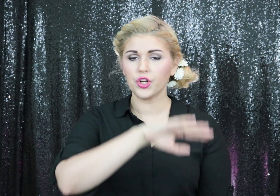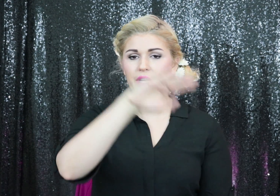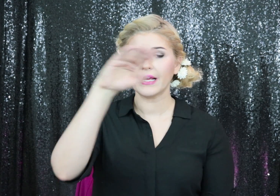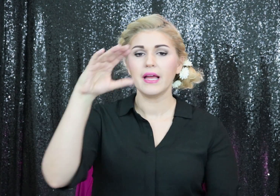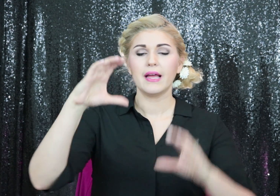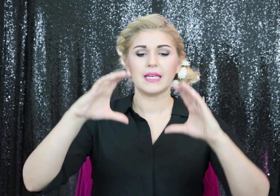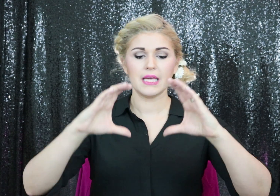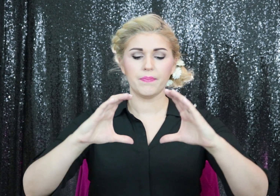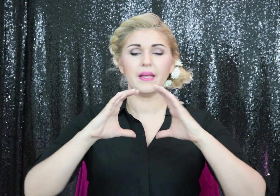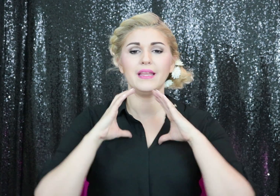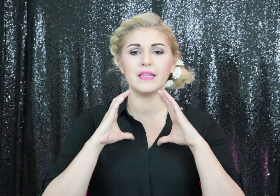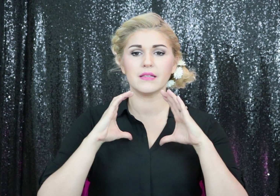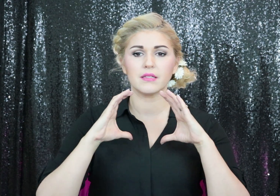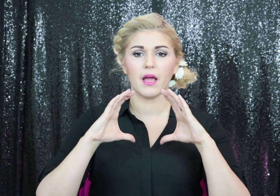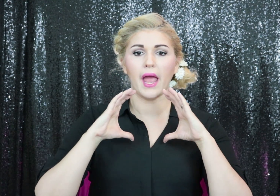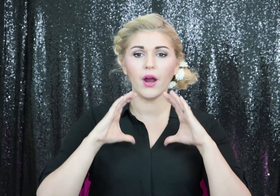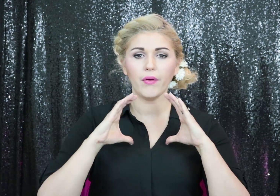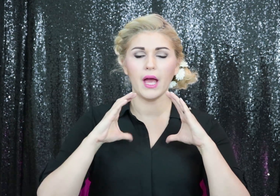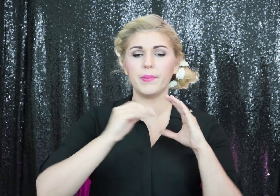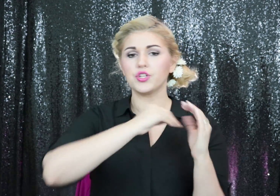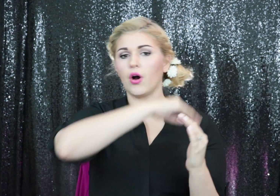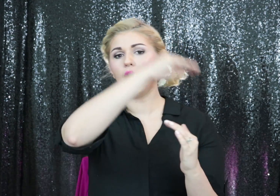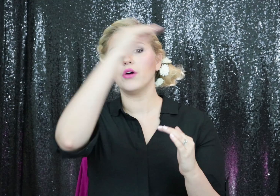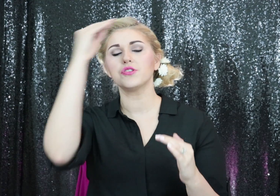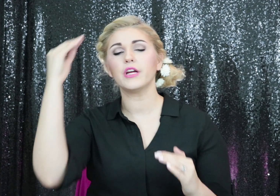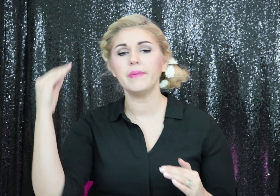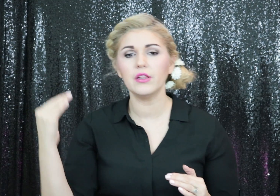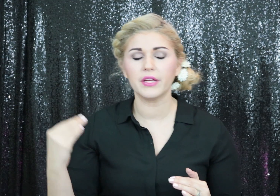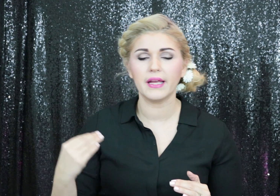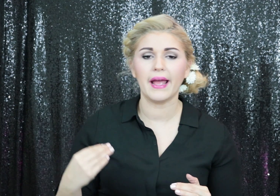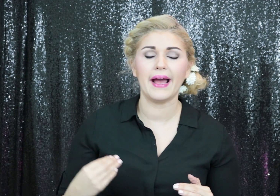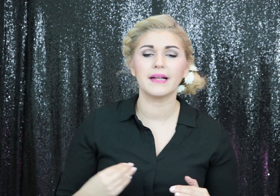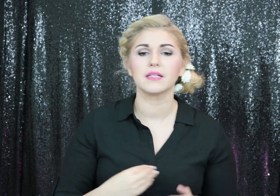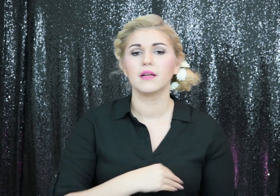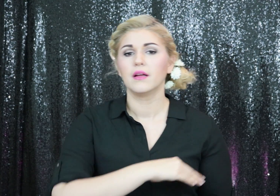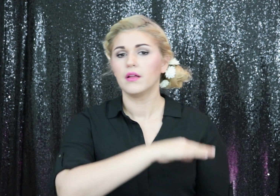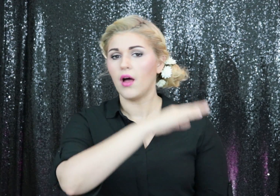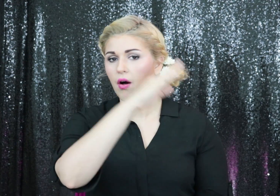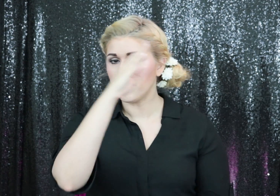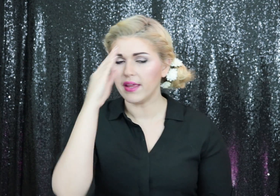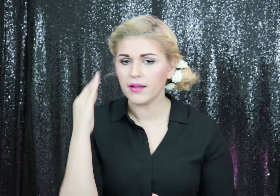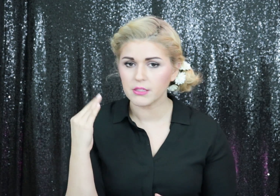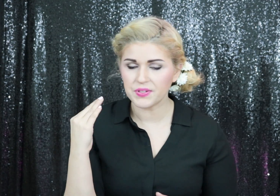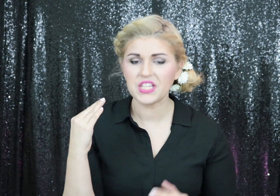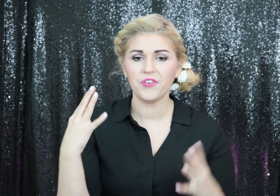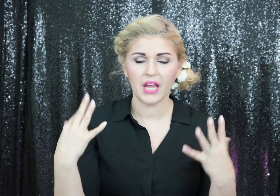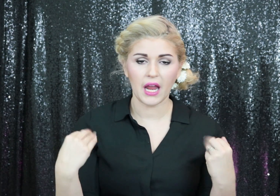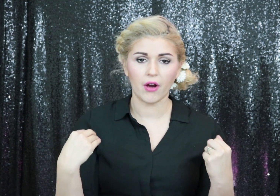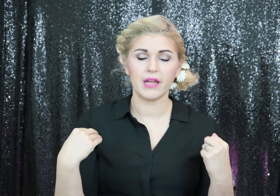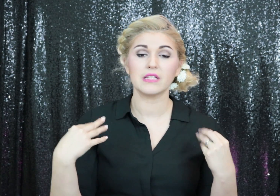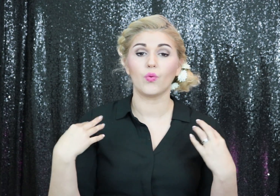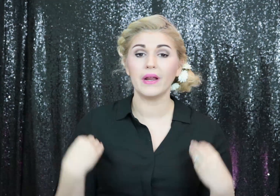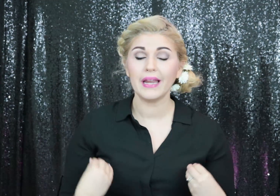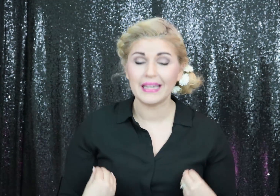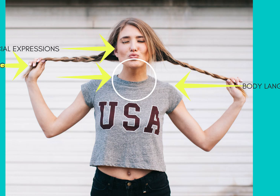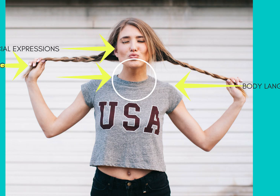So you're going to keep in this area, but you're also going to be looking at the specific areas when needed,